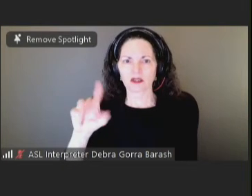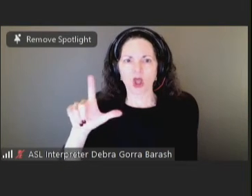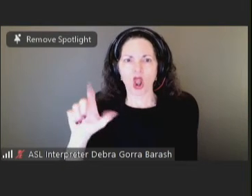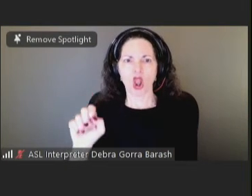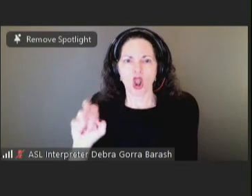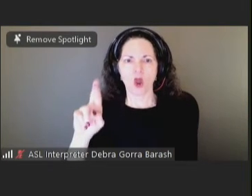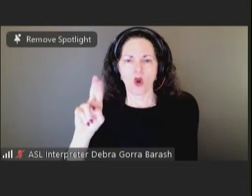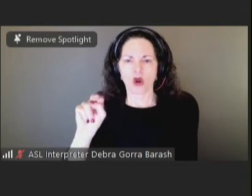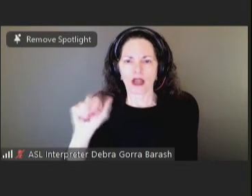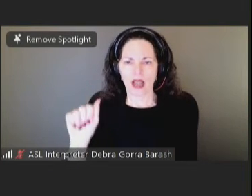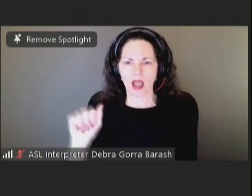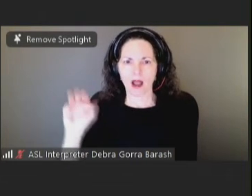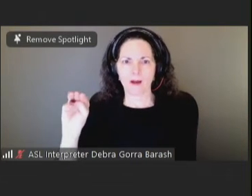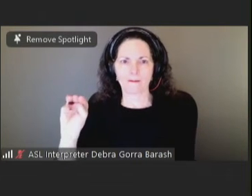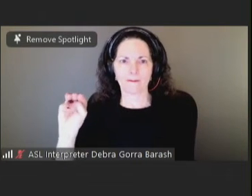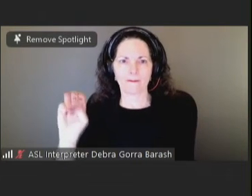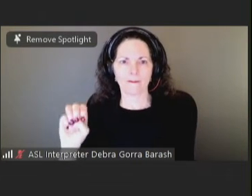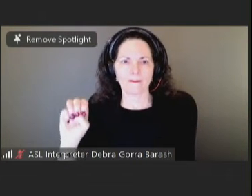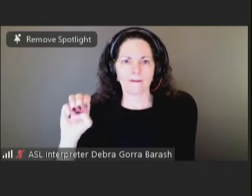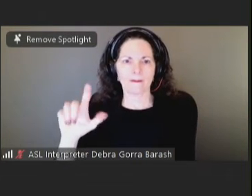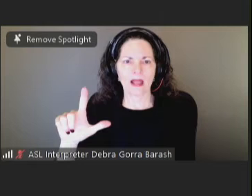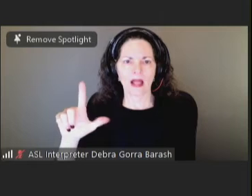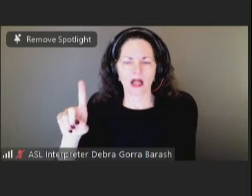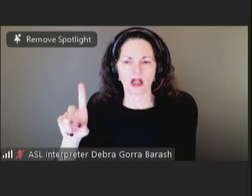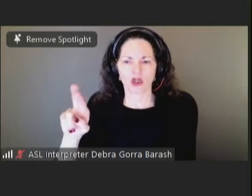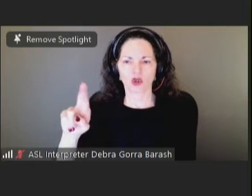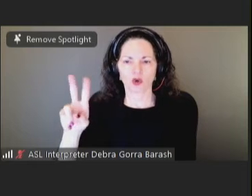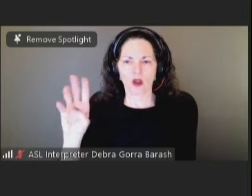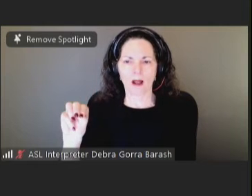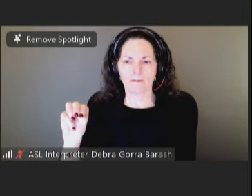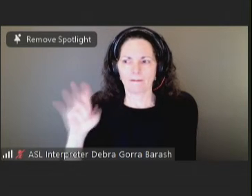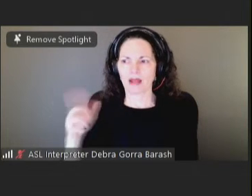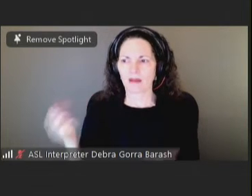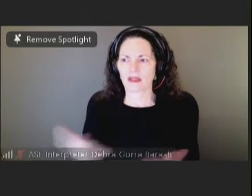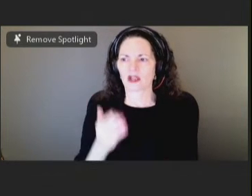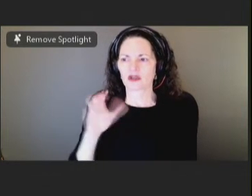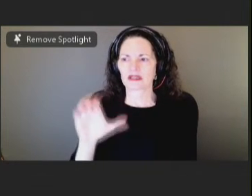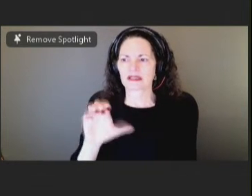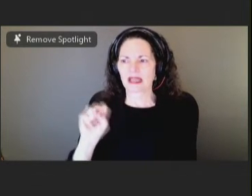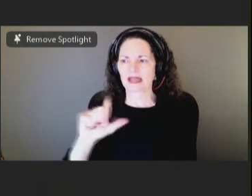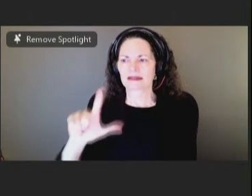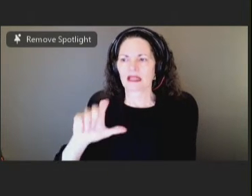here representing CSL Seqirus. I head up international commercial,